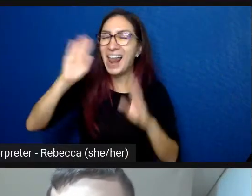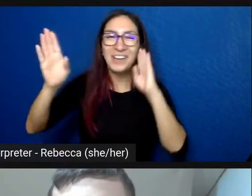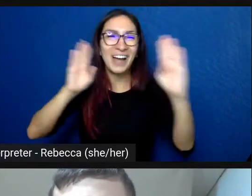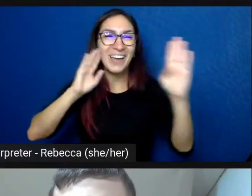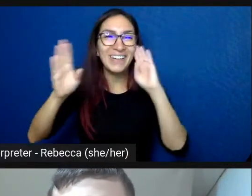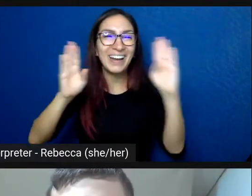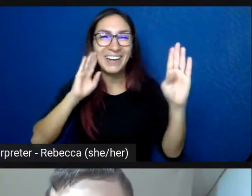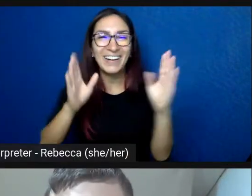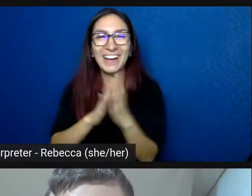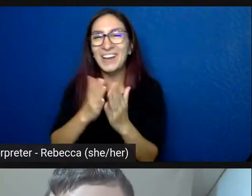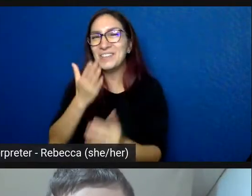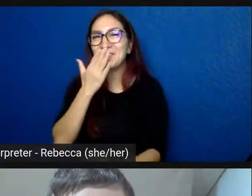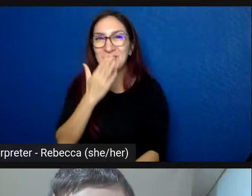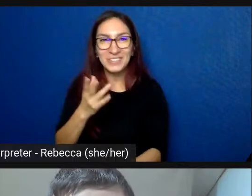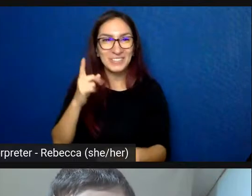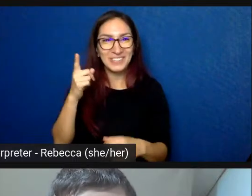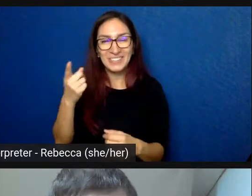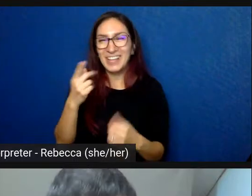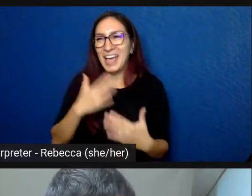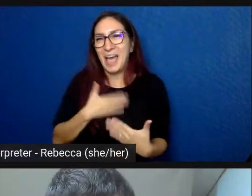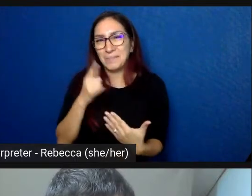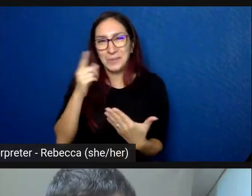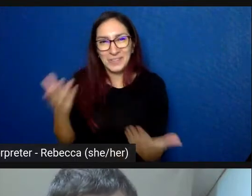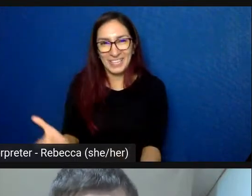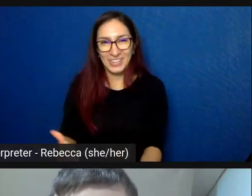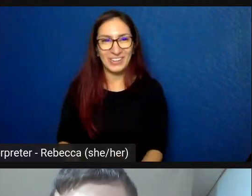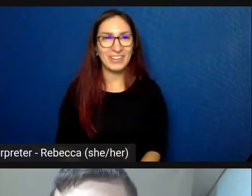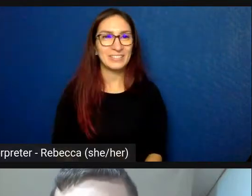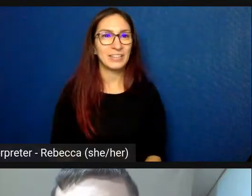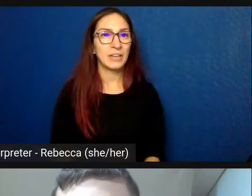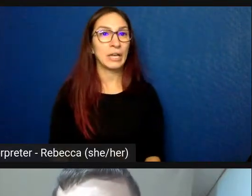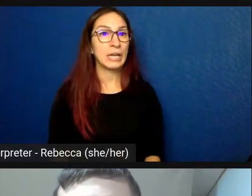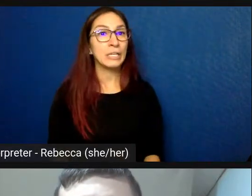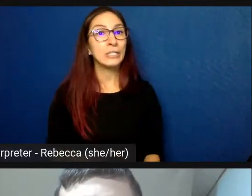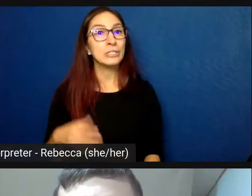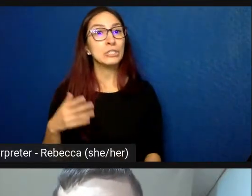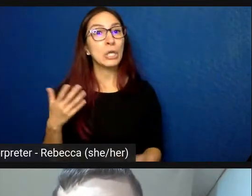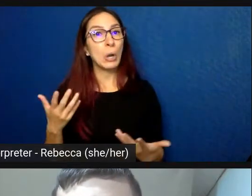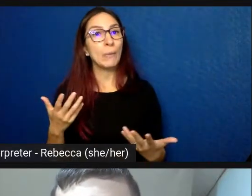, with Mya, from Belgrade